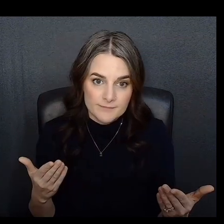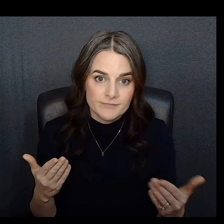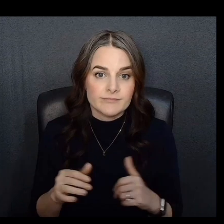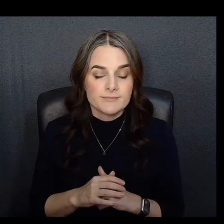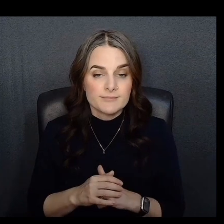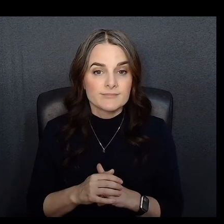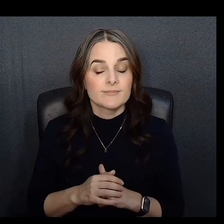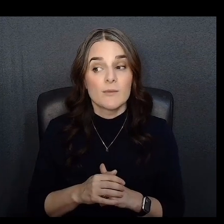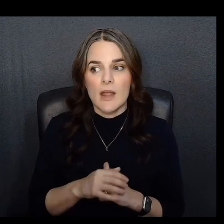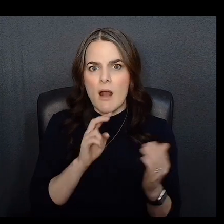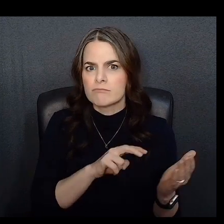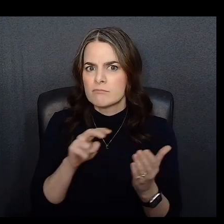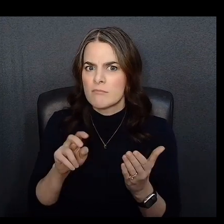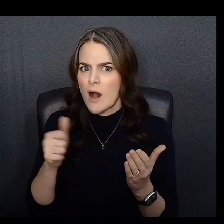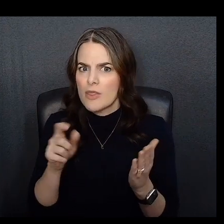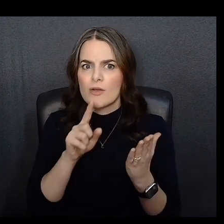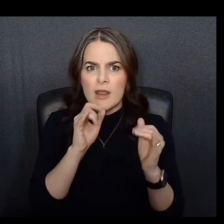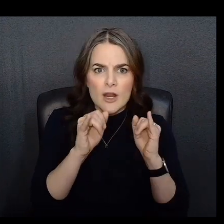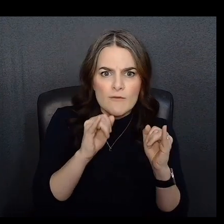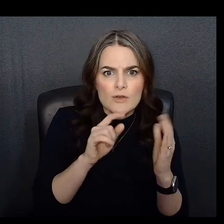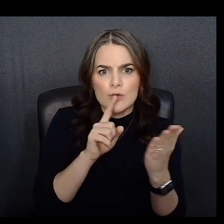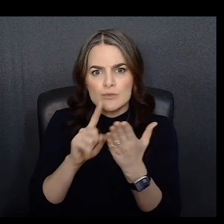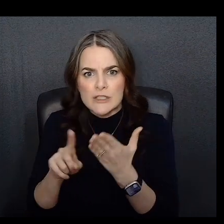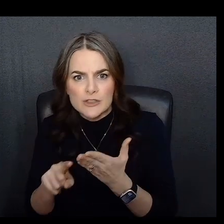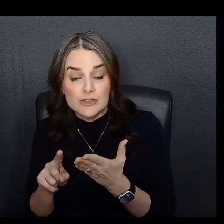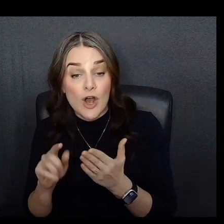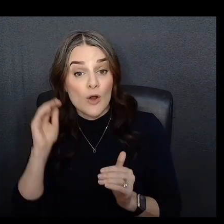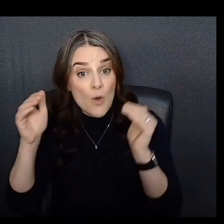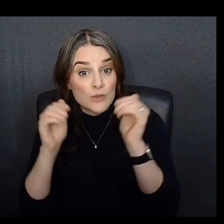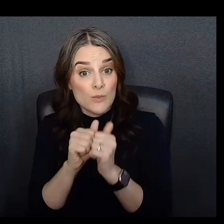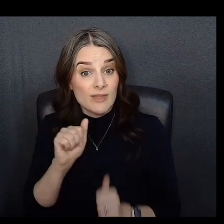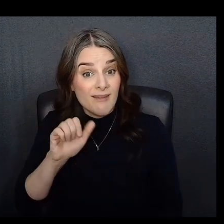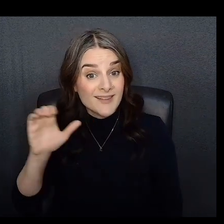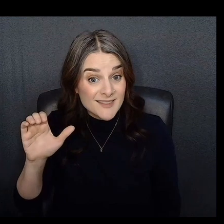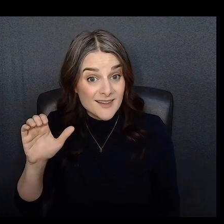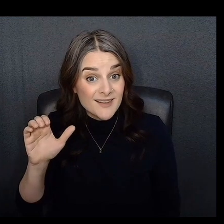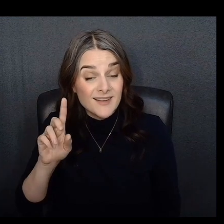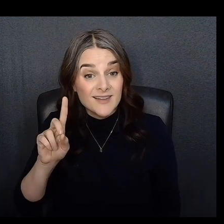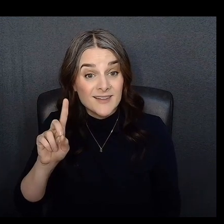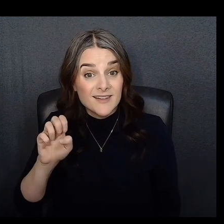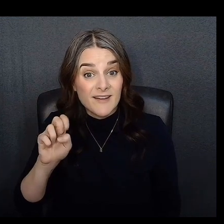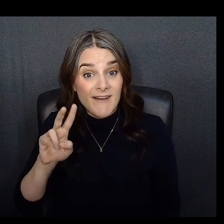where adults who use AAC devices don't have or report not having